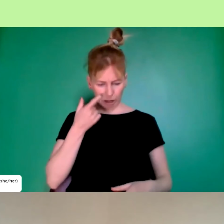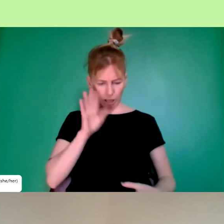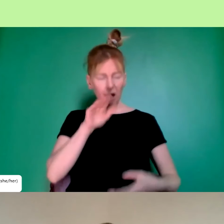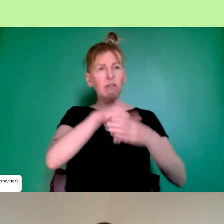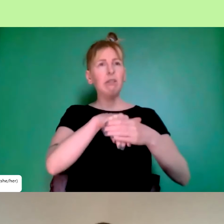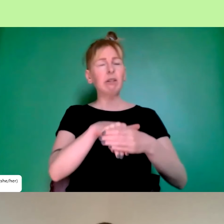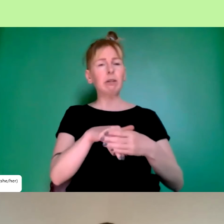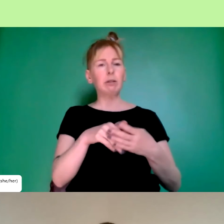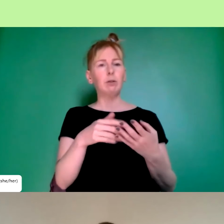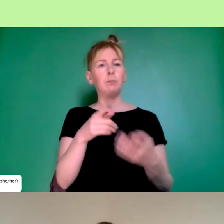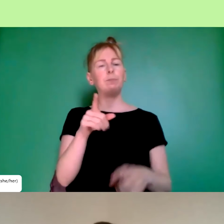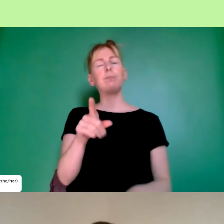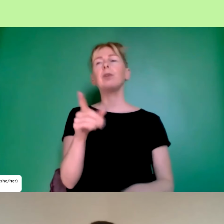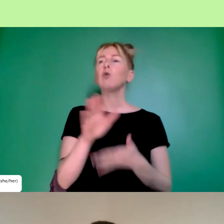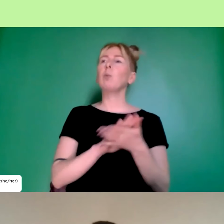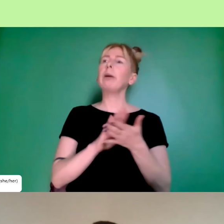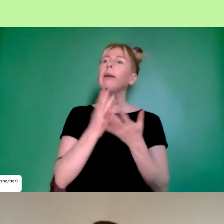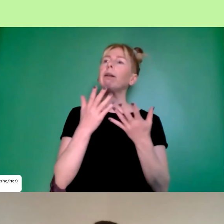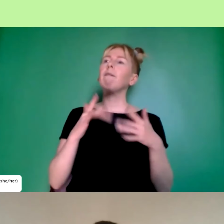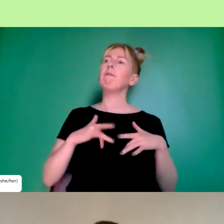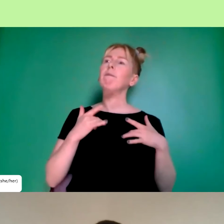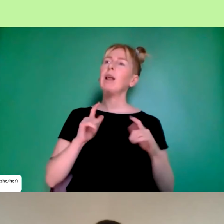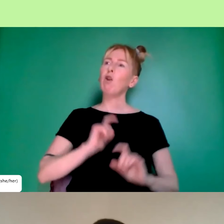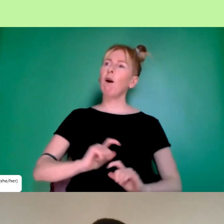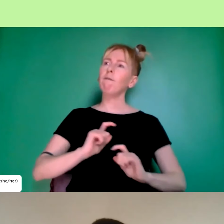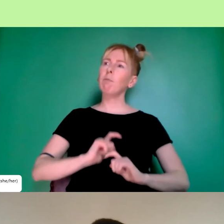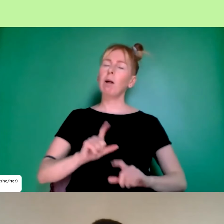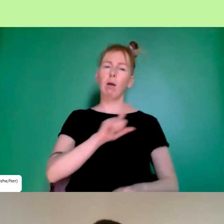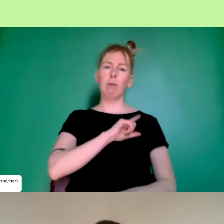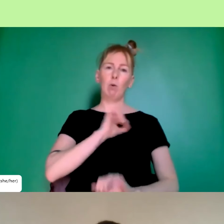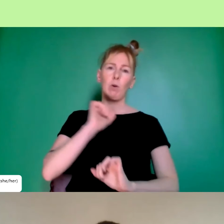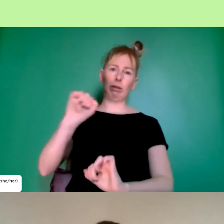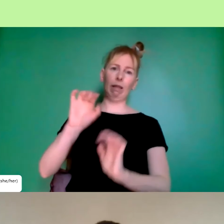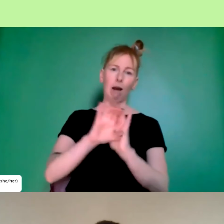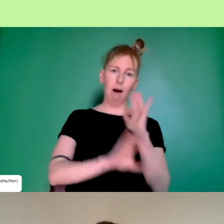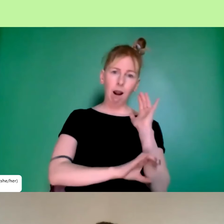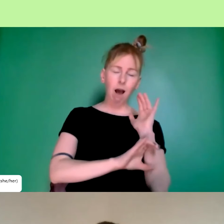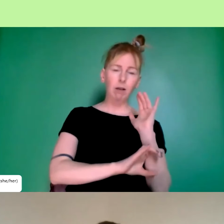uncomfortable, because of I suppose, their class position? And what can they do with